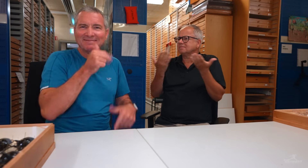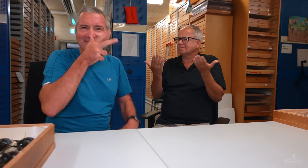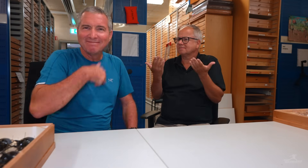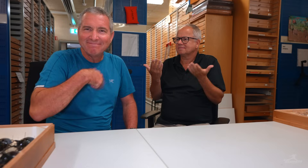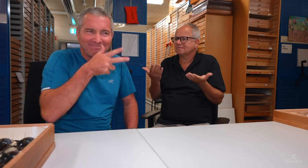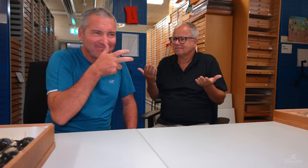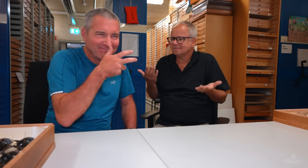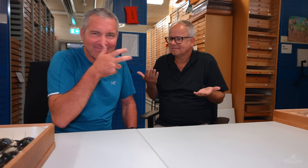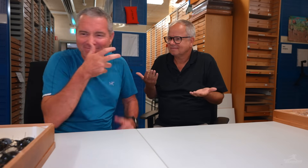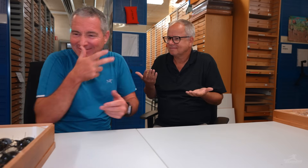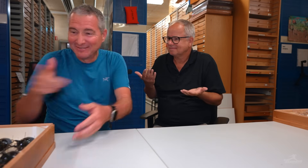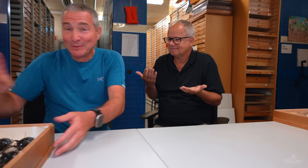Yes we sign it like this!